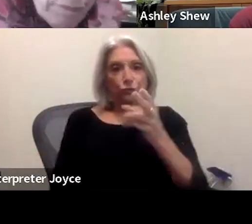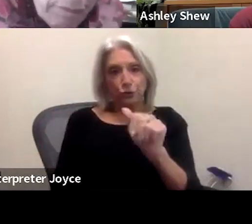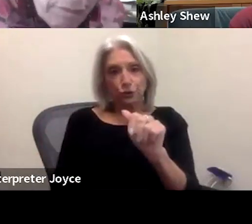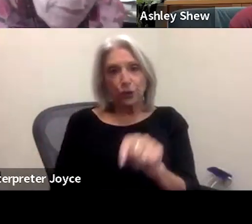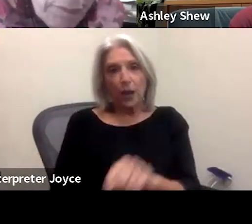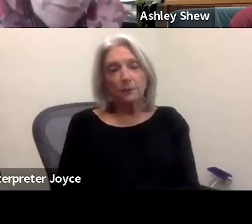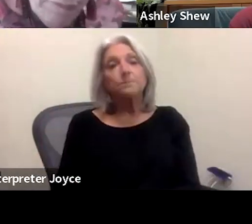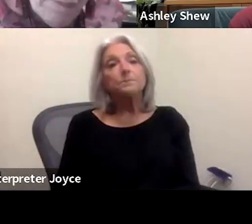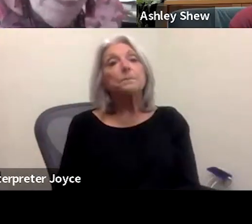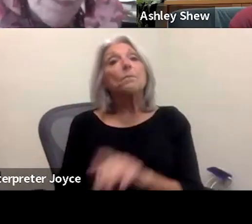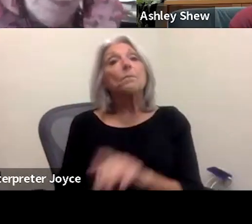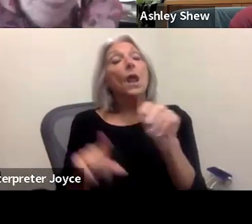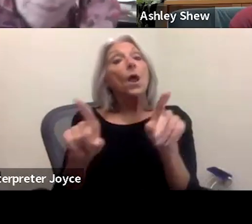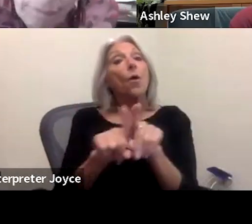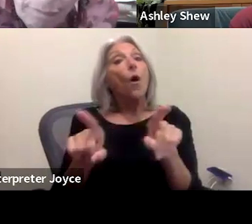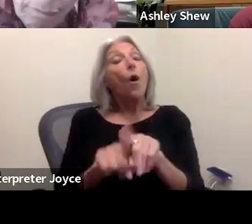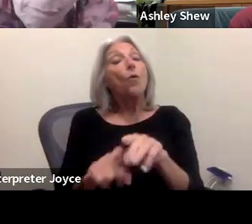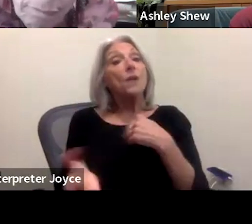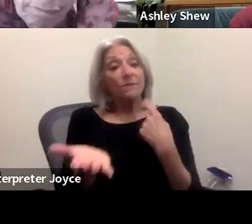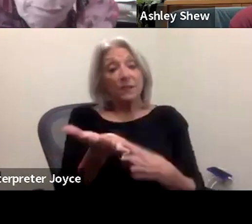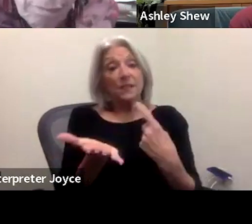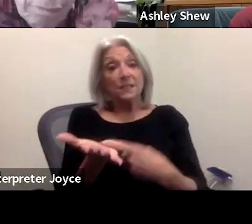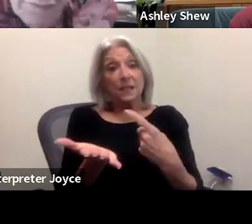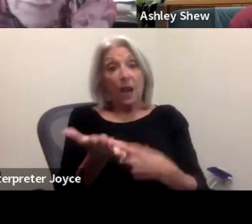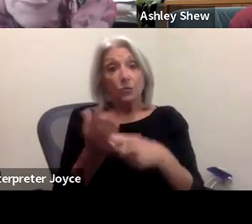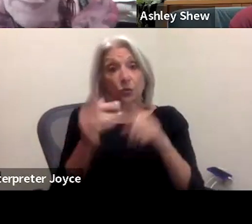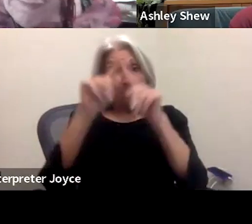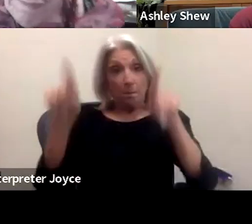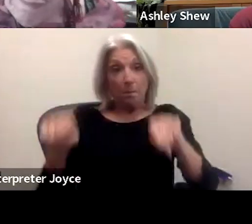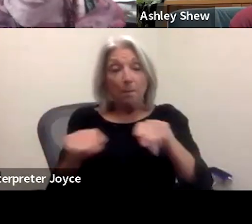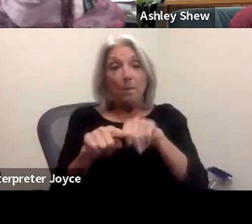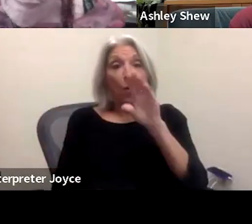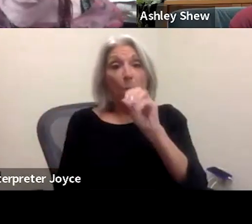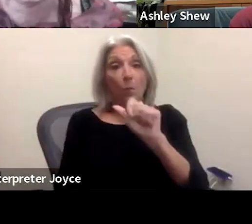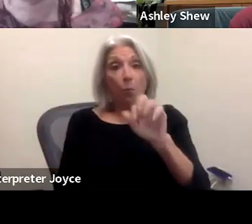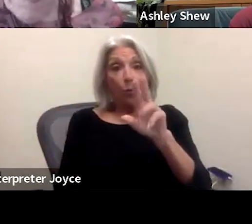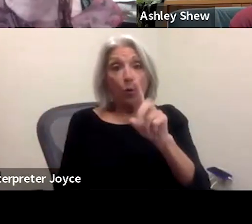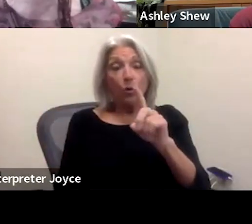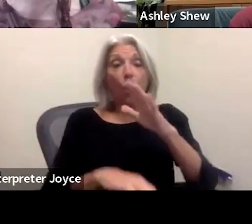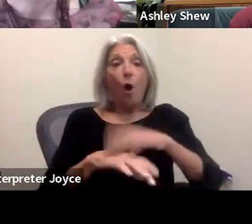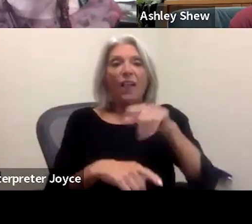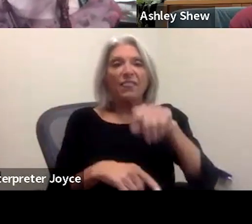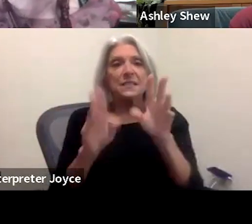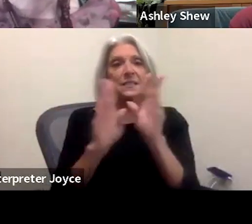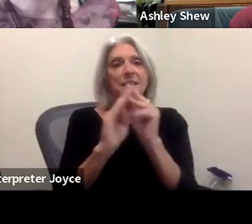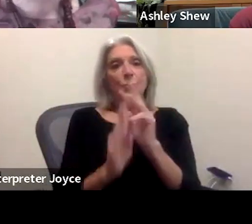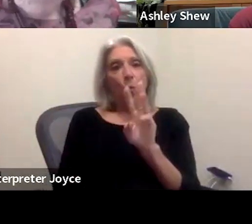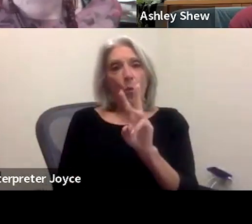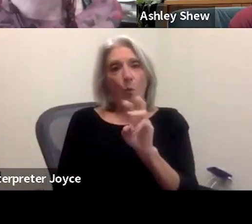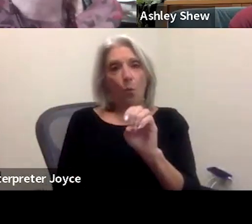There is also a discussion board on the session website where--